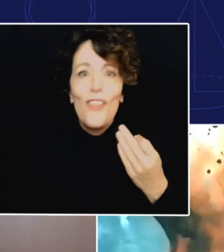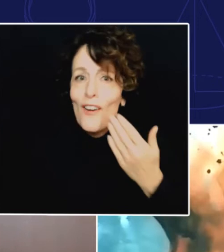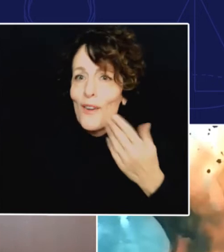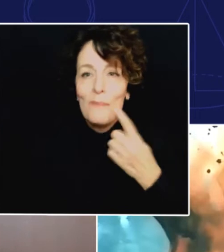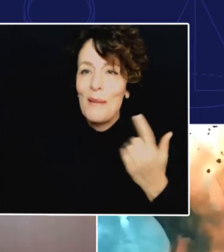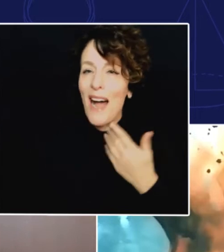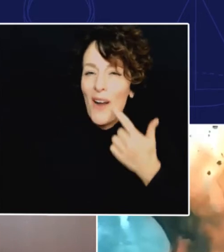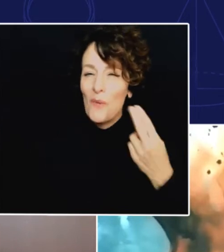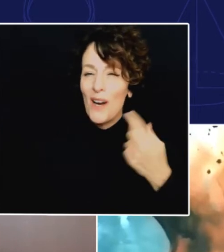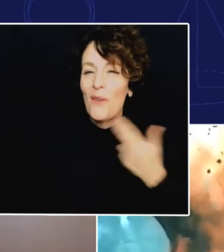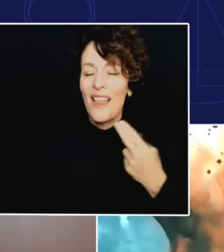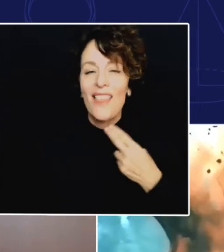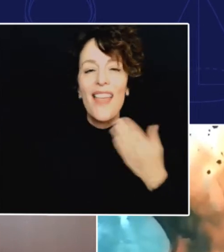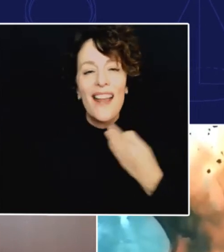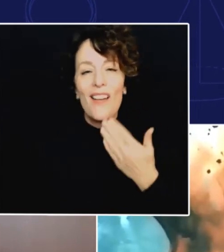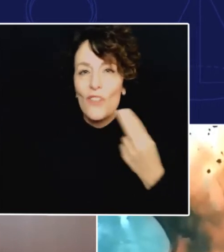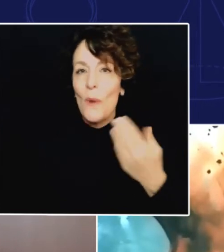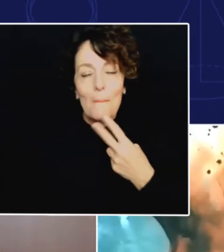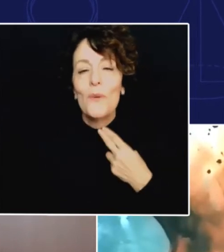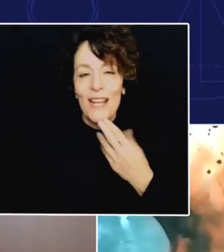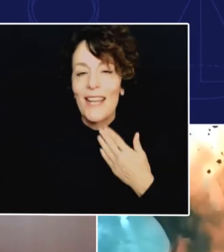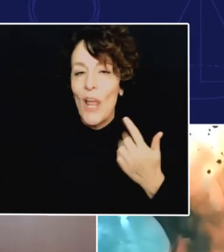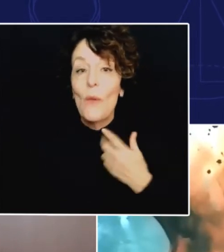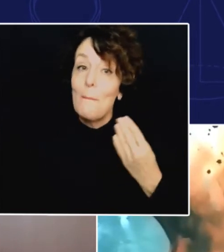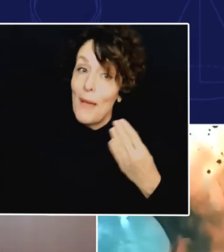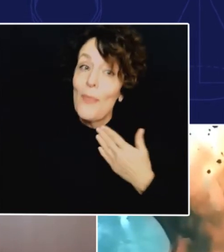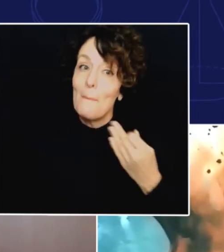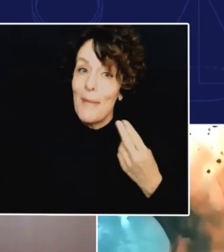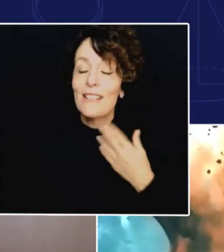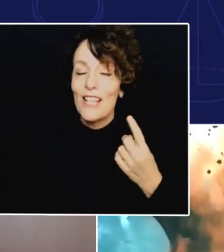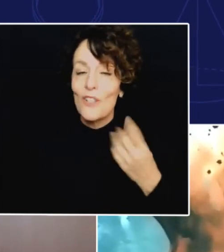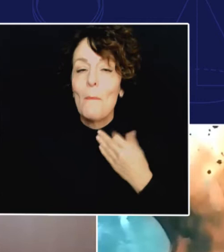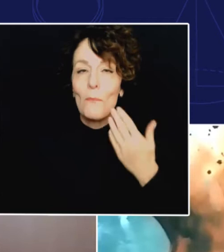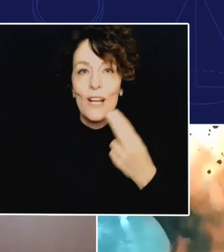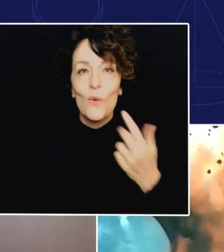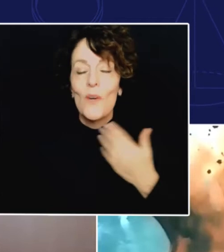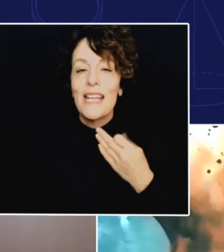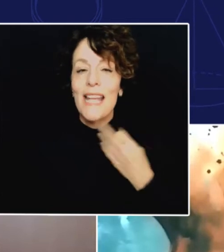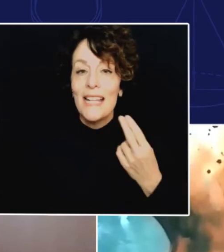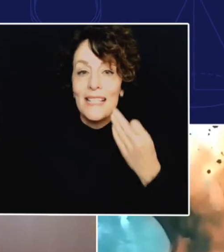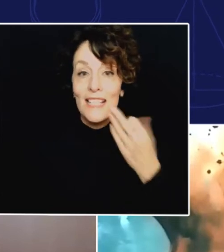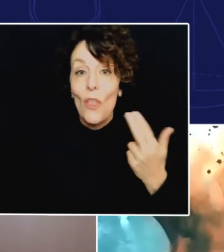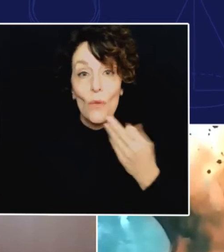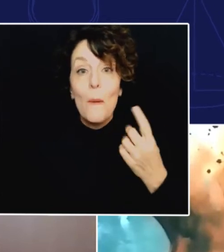They're for people that I, you know, work with! And that I hope to communicate with. But the mask is pretty cool, 'cause it has that see-through part in it.